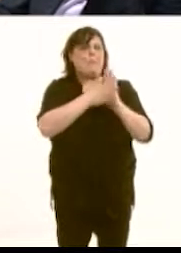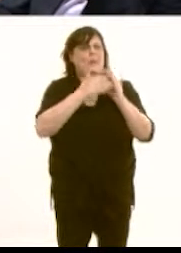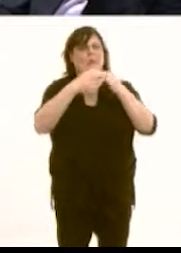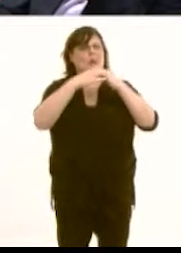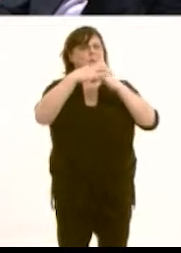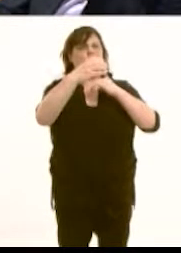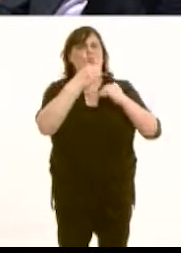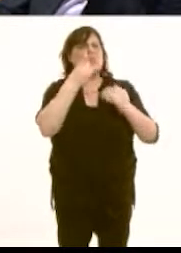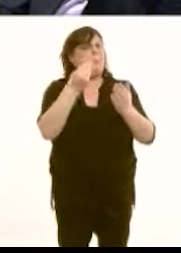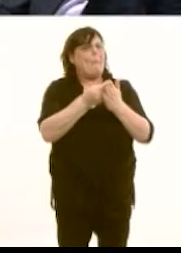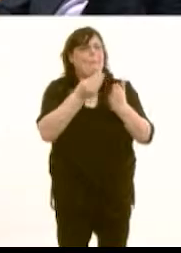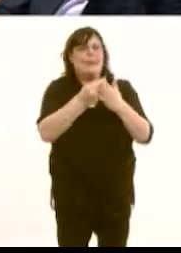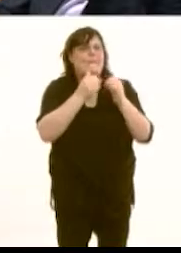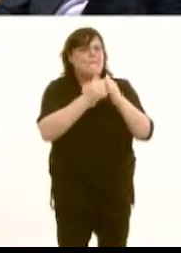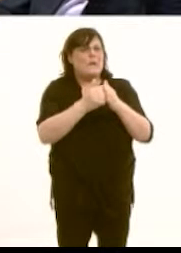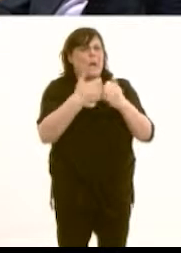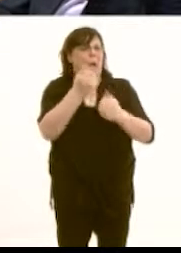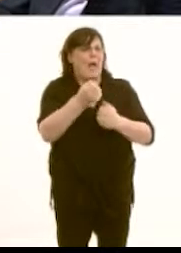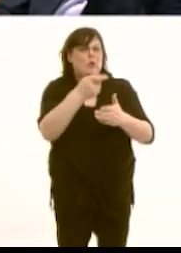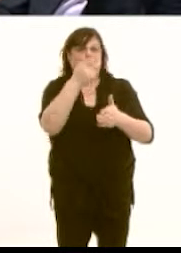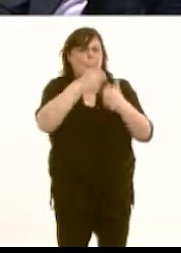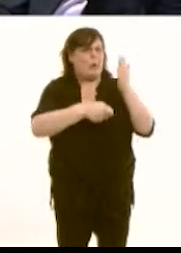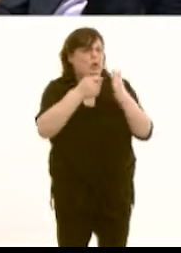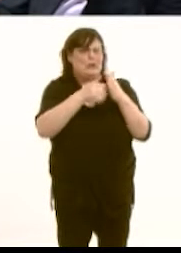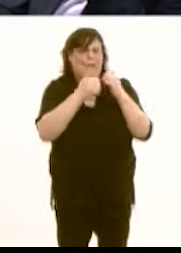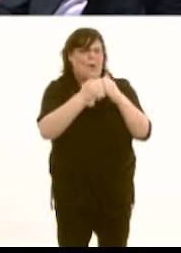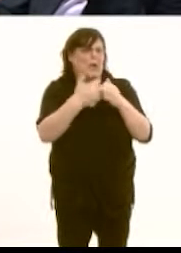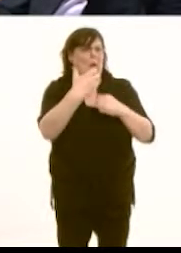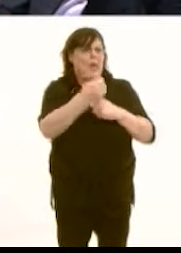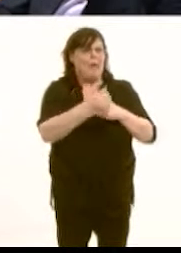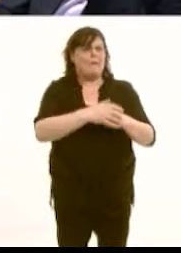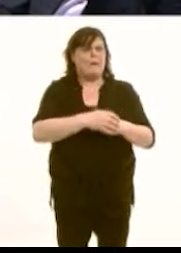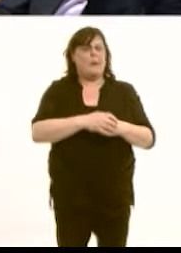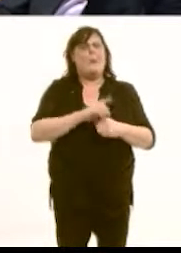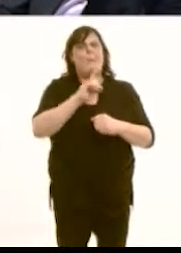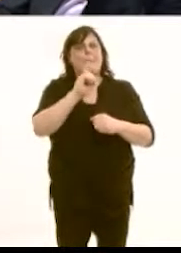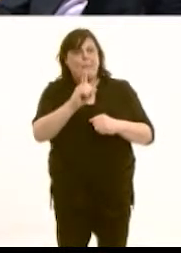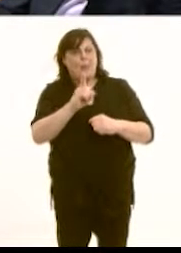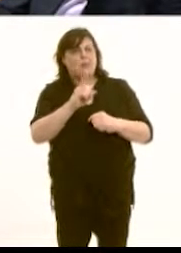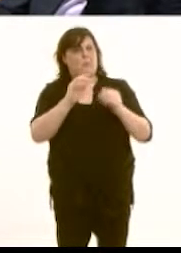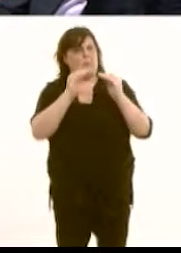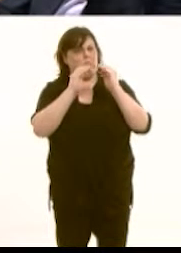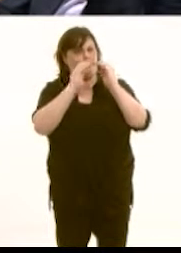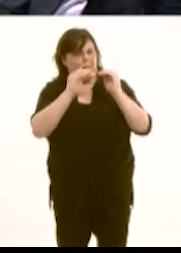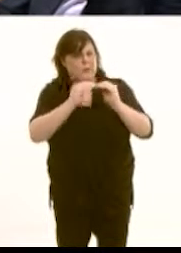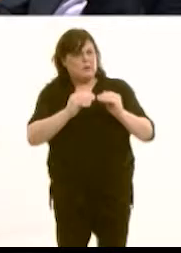no purchase price in that regard, but of course there are bound to be levels of liability.